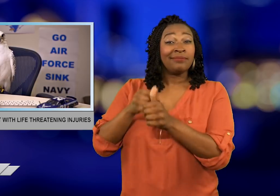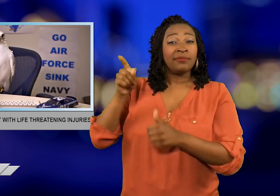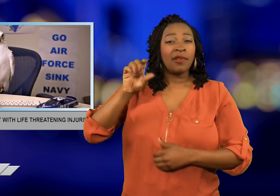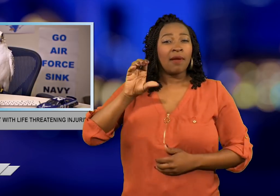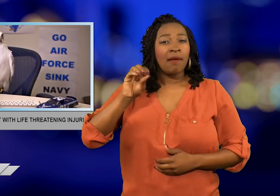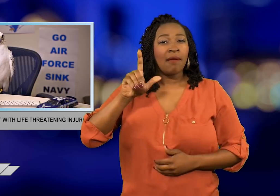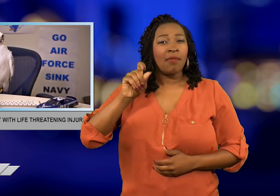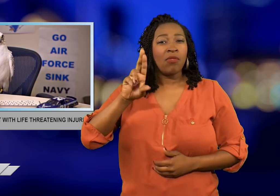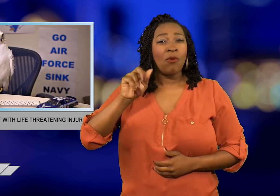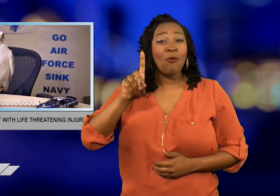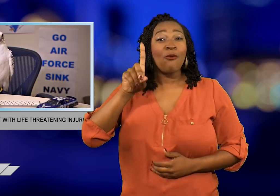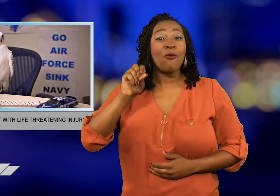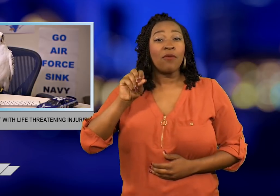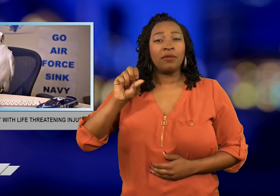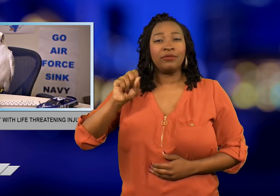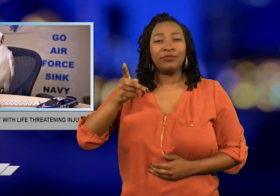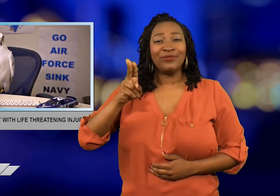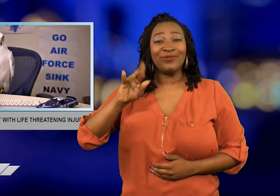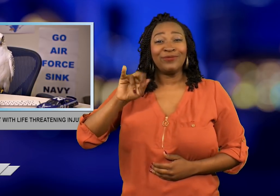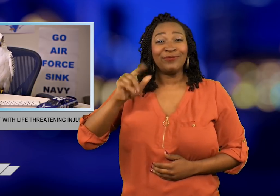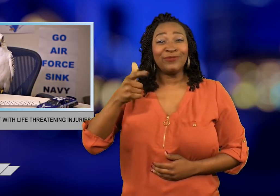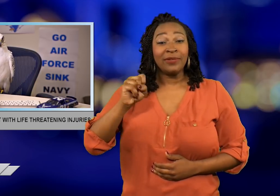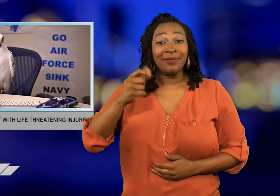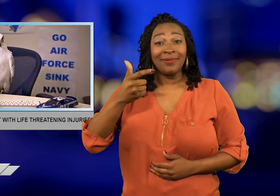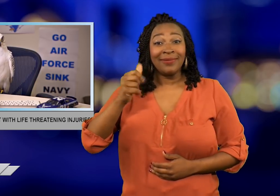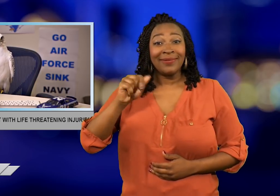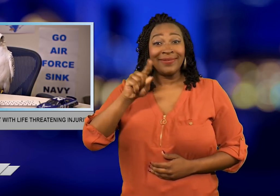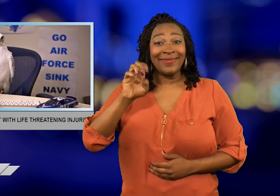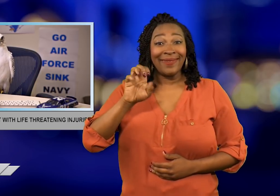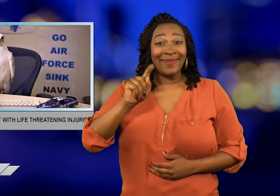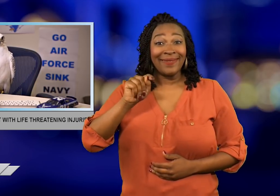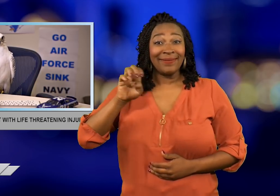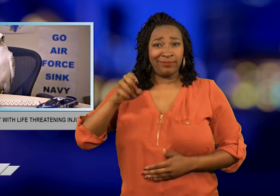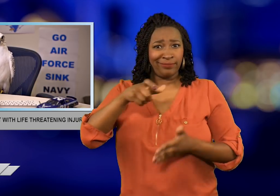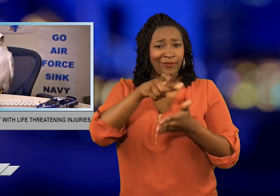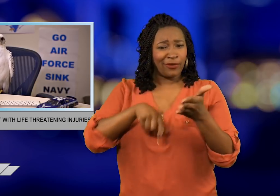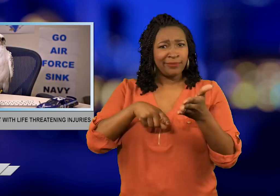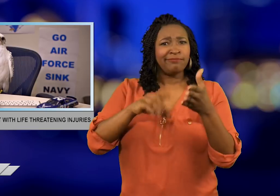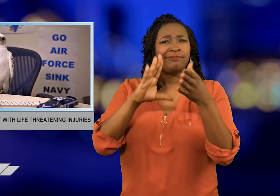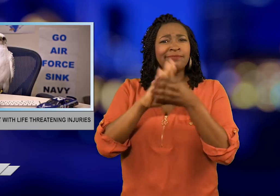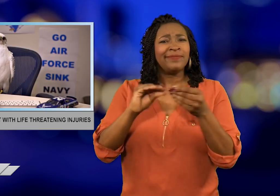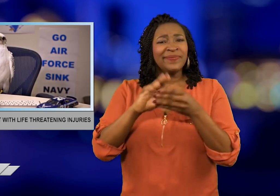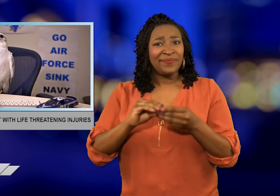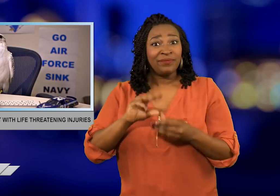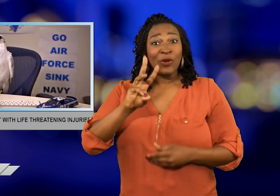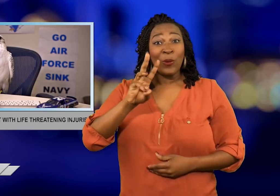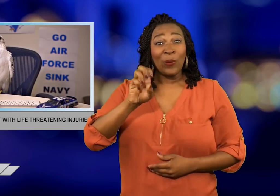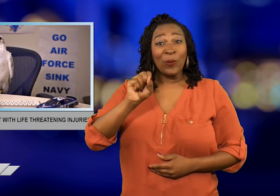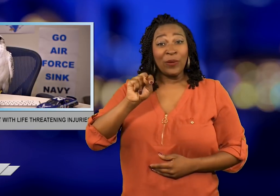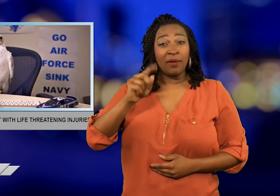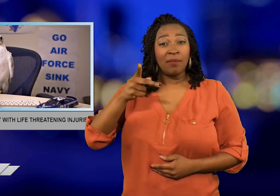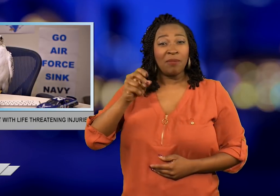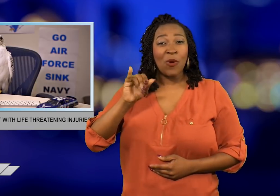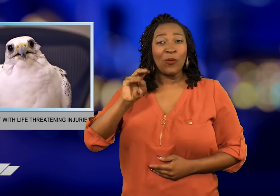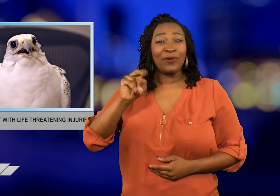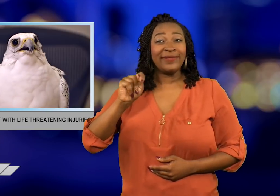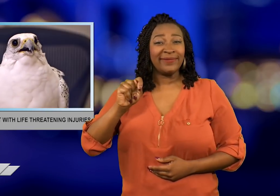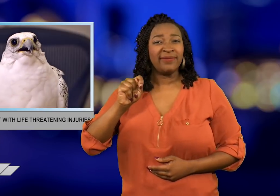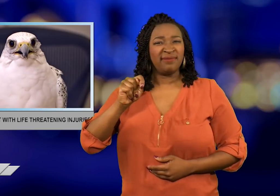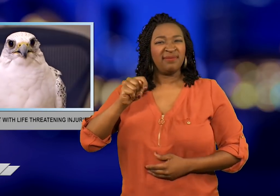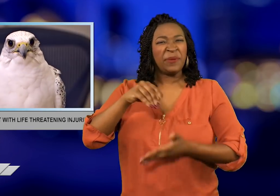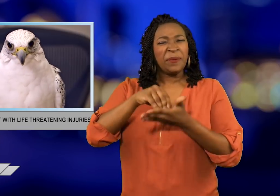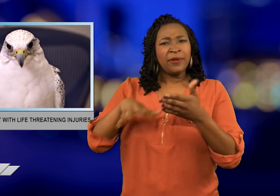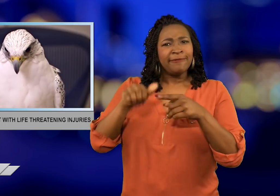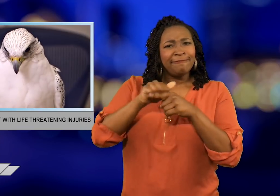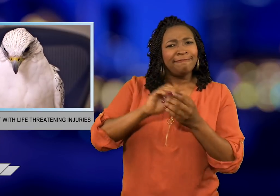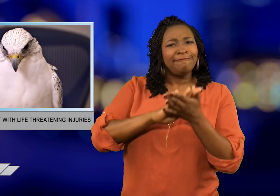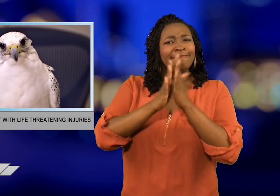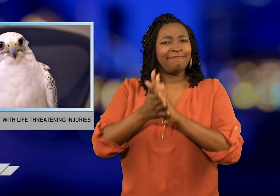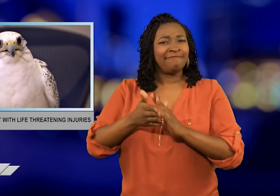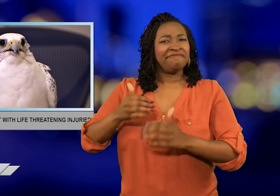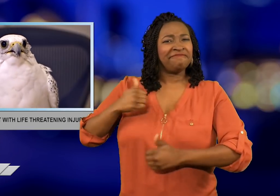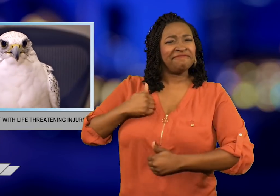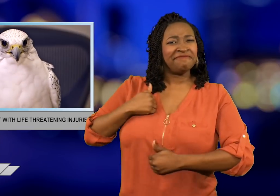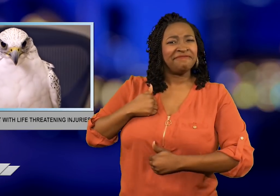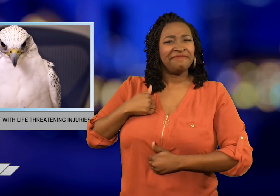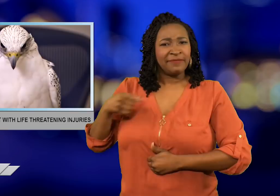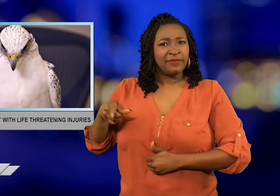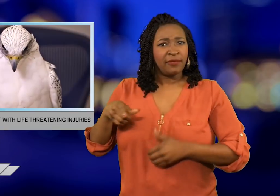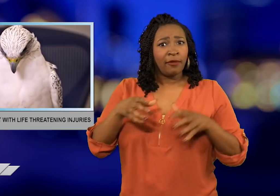According to the Colorado Springs Gazette, a group of West Point cadets reportedly took